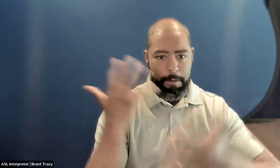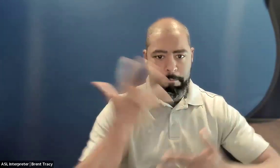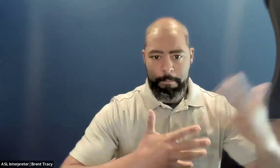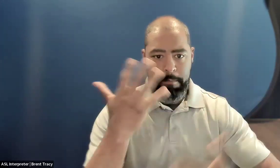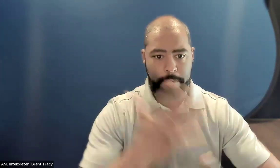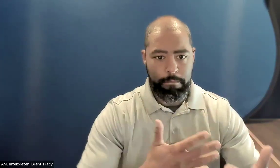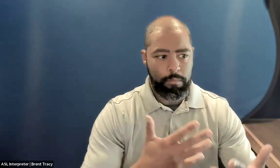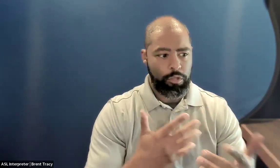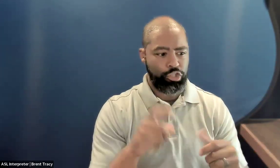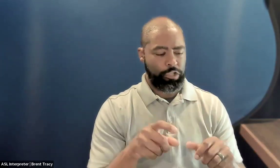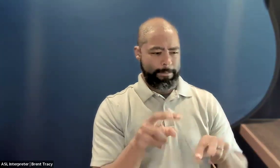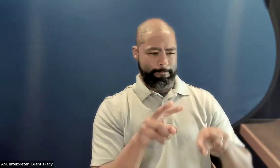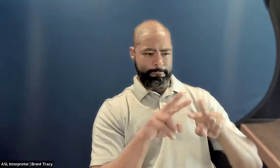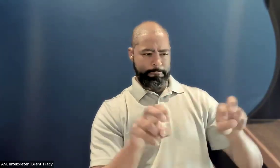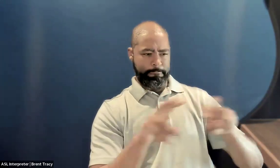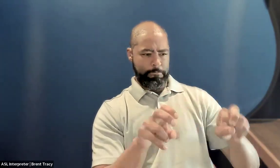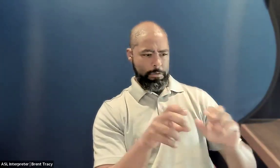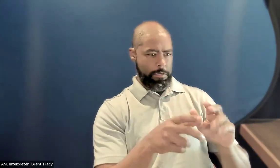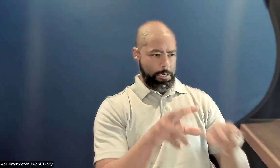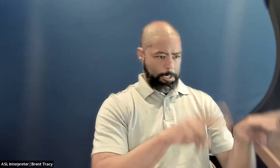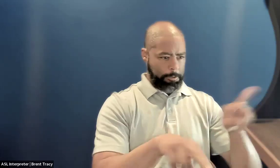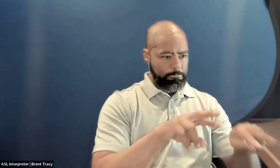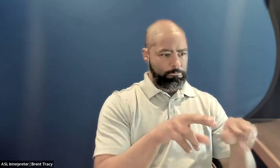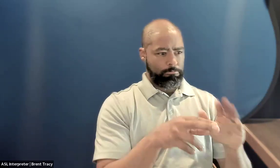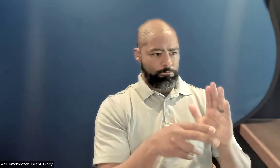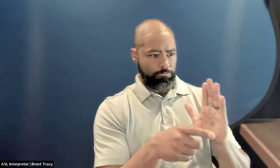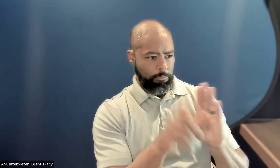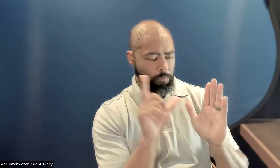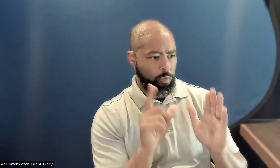Now I as some of you may know this area is quite complex in